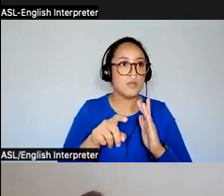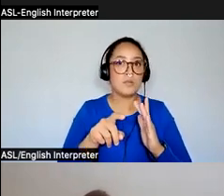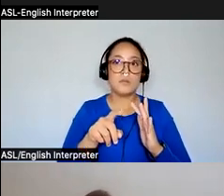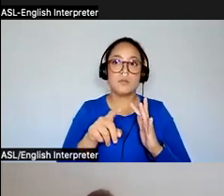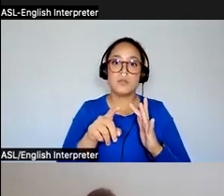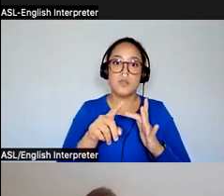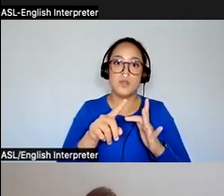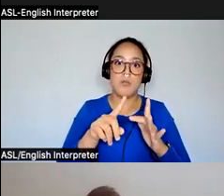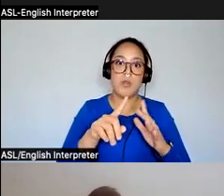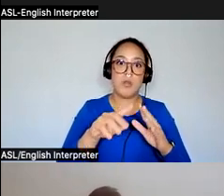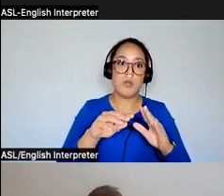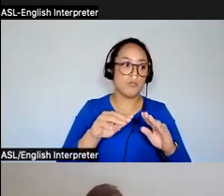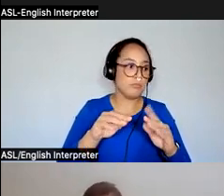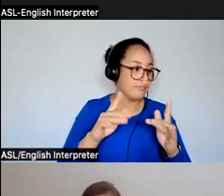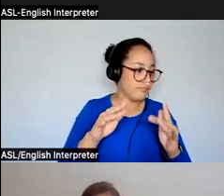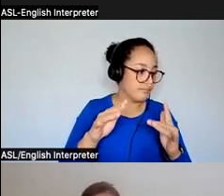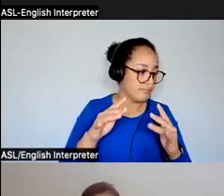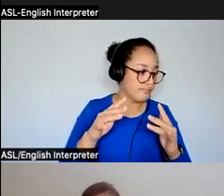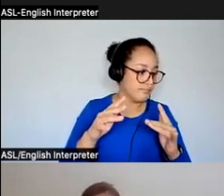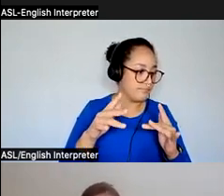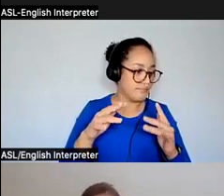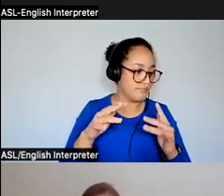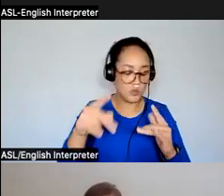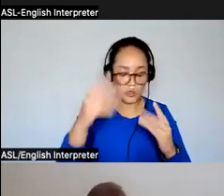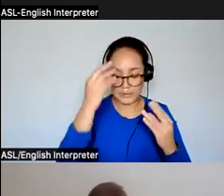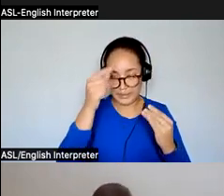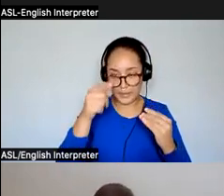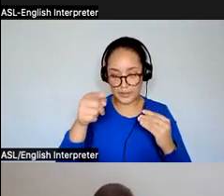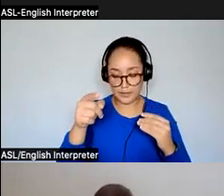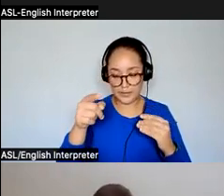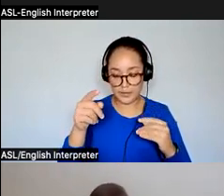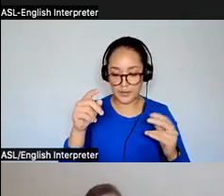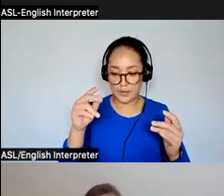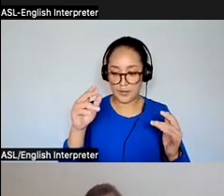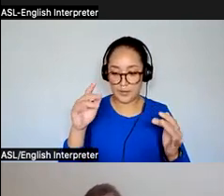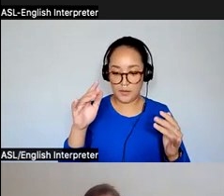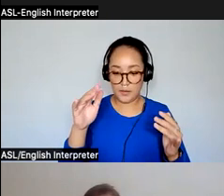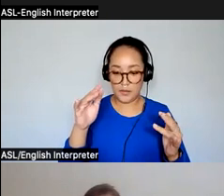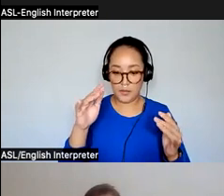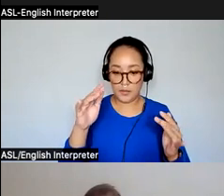the accessibility supports.